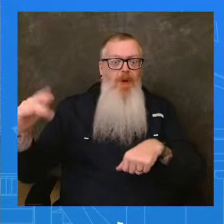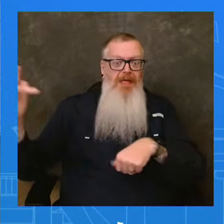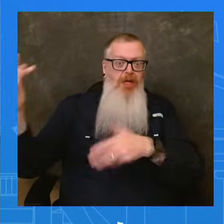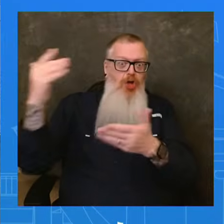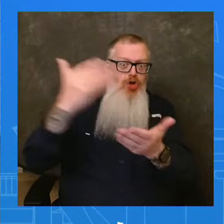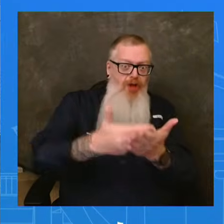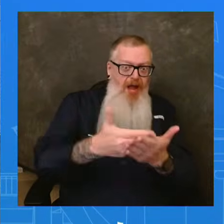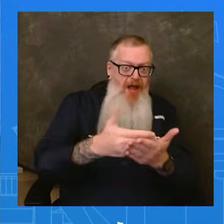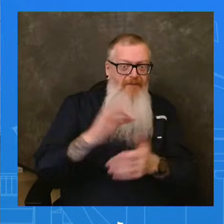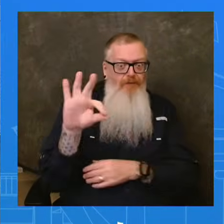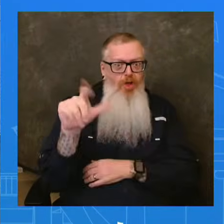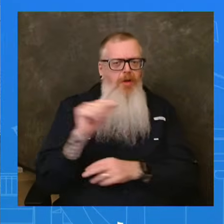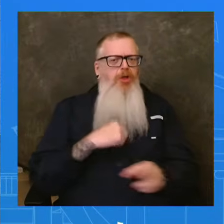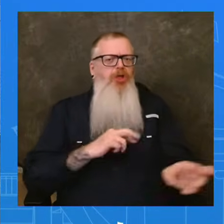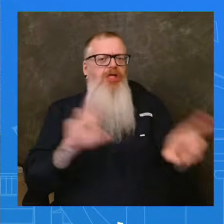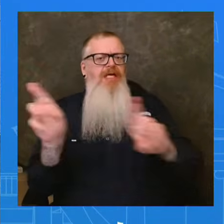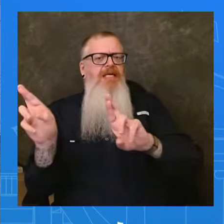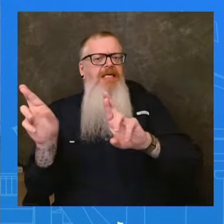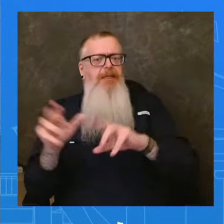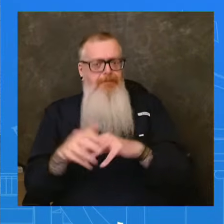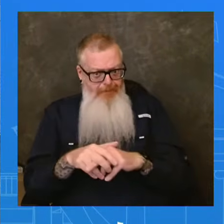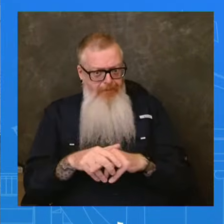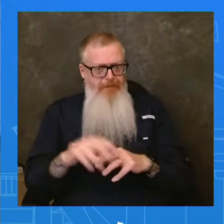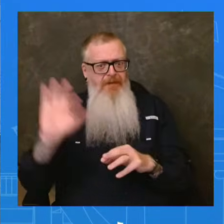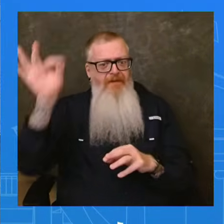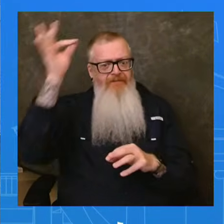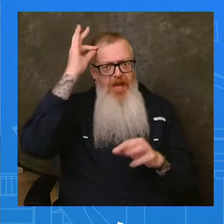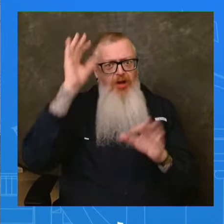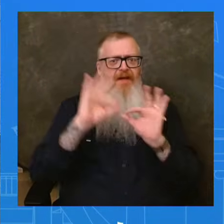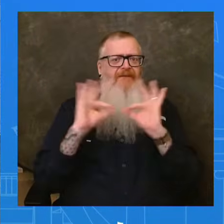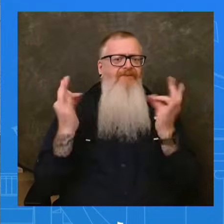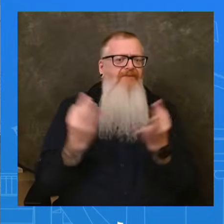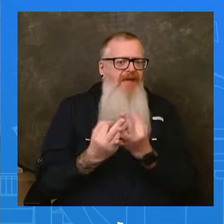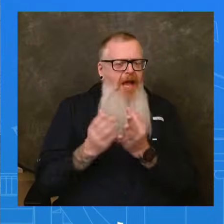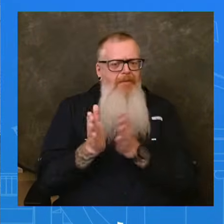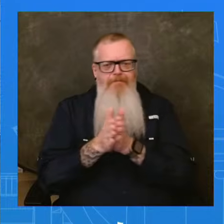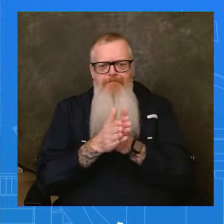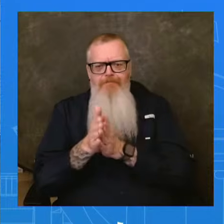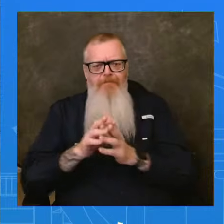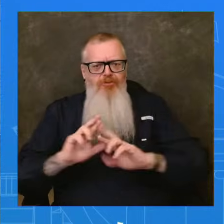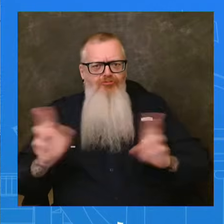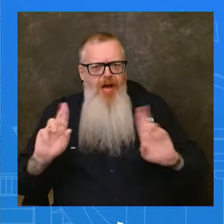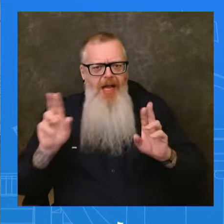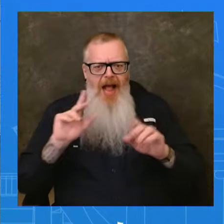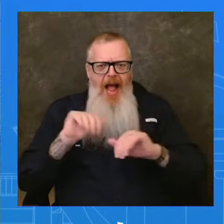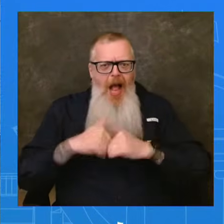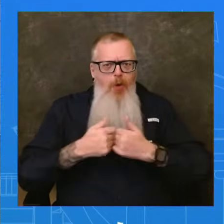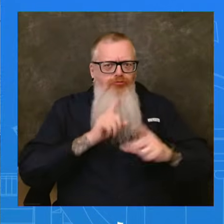is leaning forward for Milton's response. And right now, I am in North Carolina